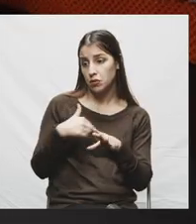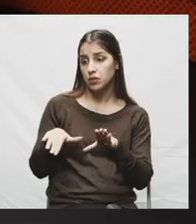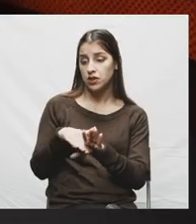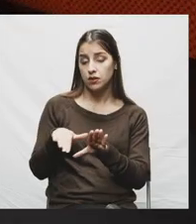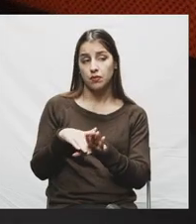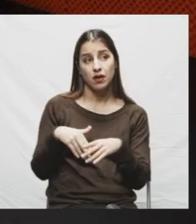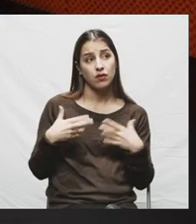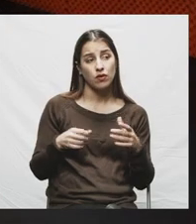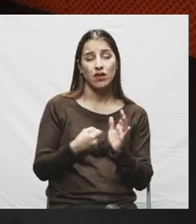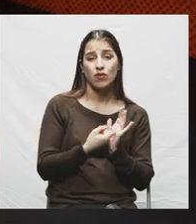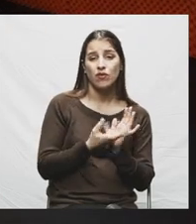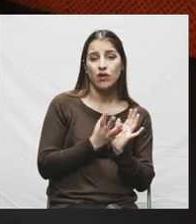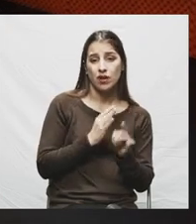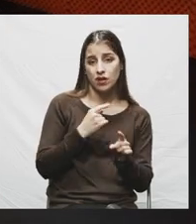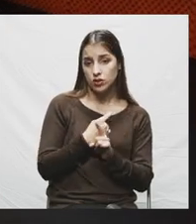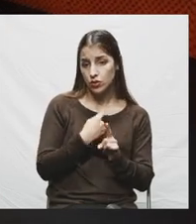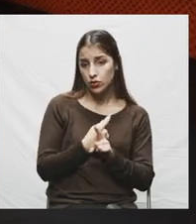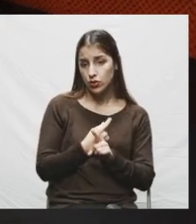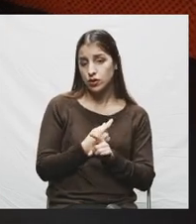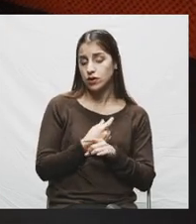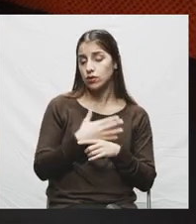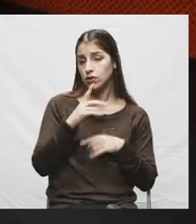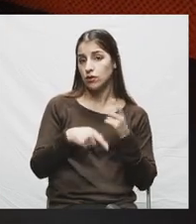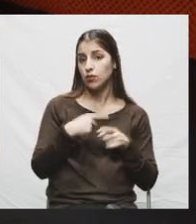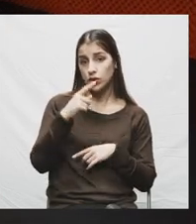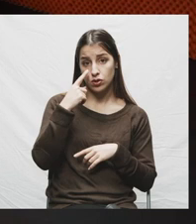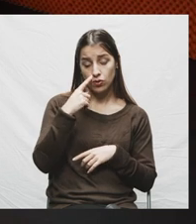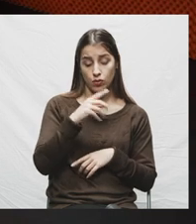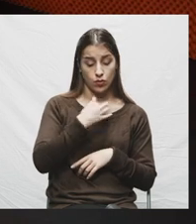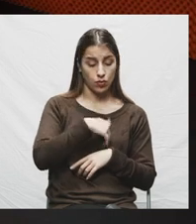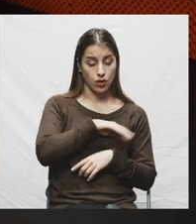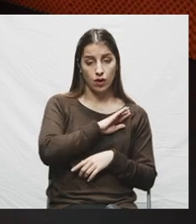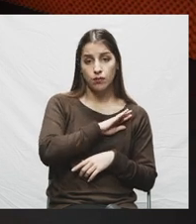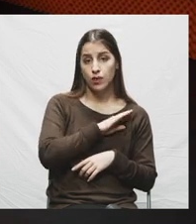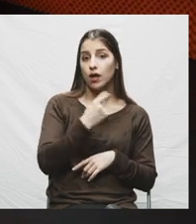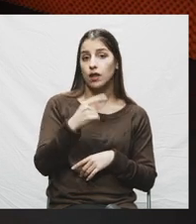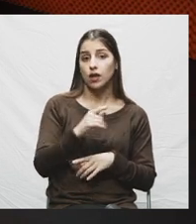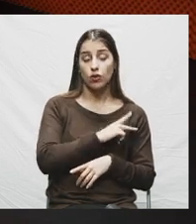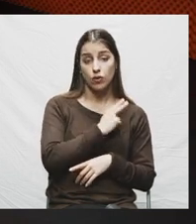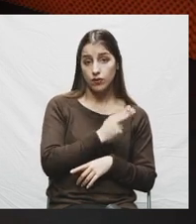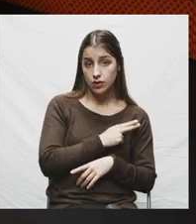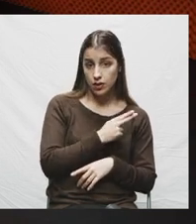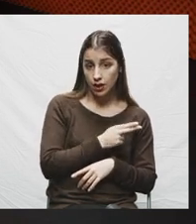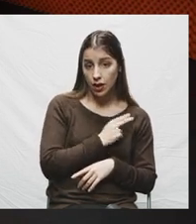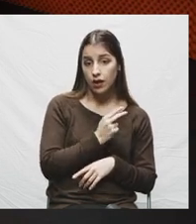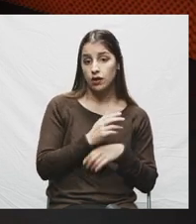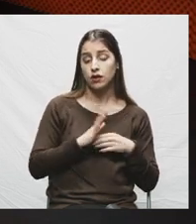There were these few things, right? — That were emerging. Then some supports come… Coimbra! The Bienal Universitária de Coimbra,